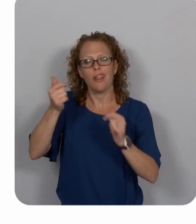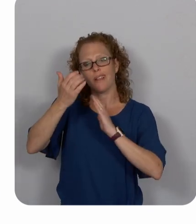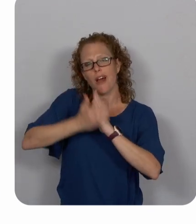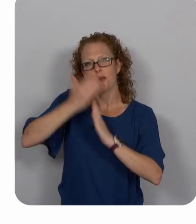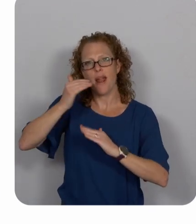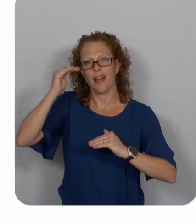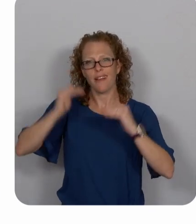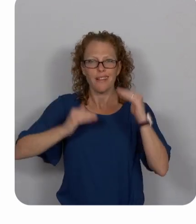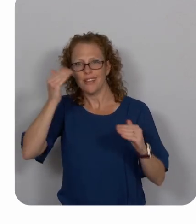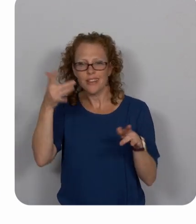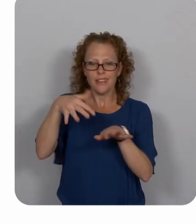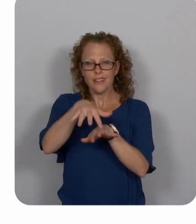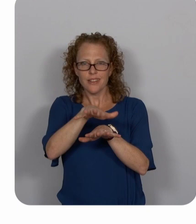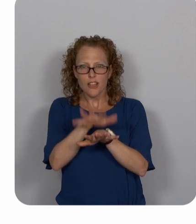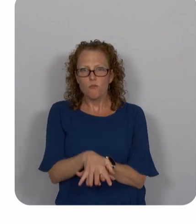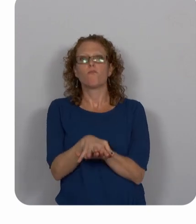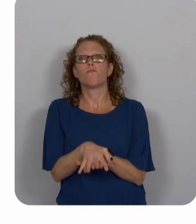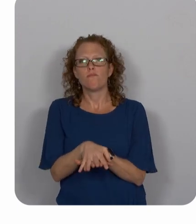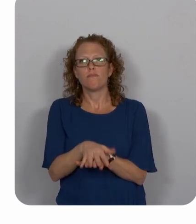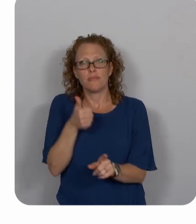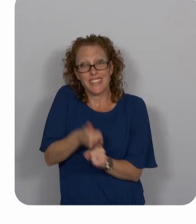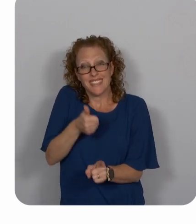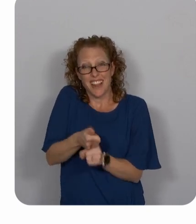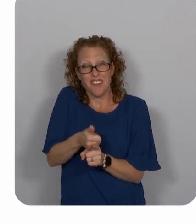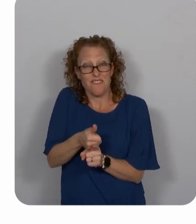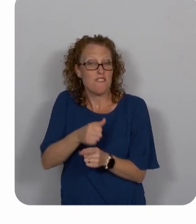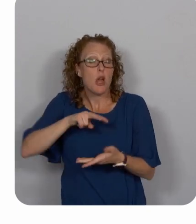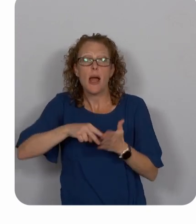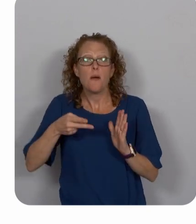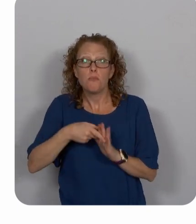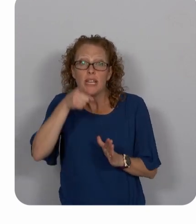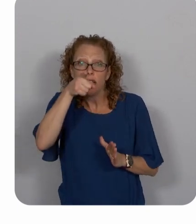This will avoid any deformation or unexpected behavior in your rig.